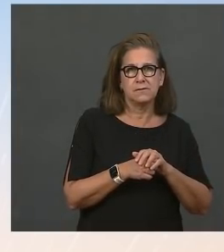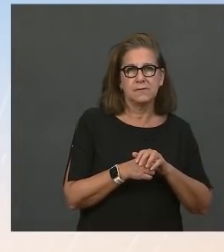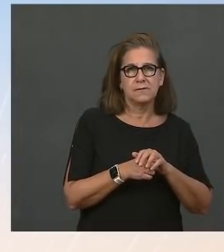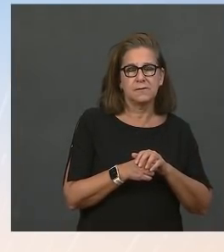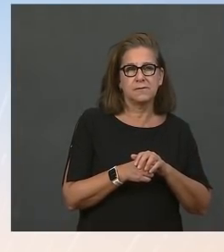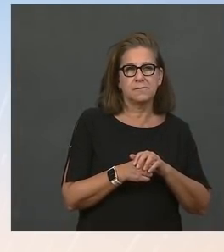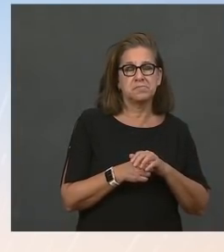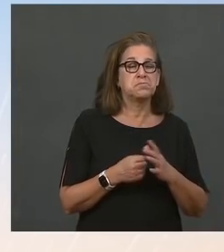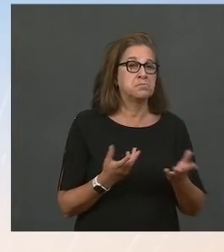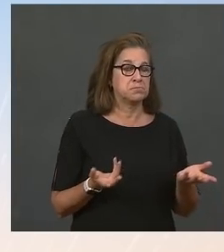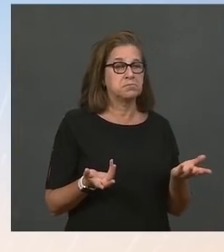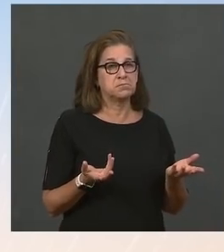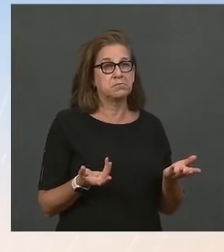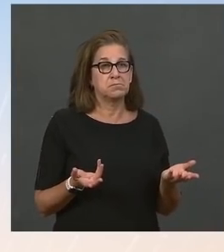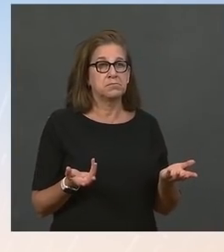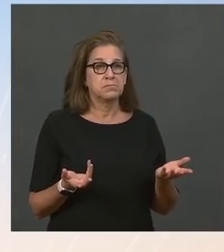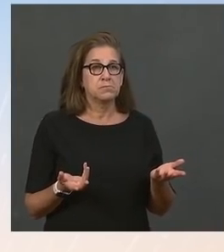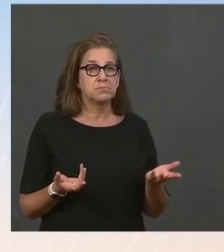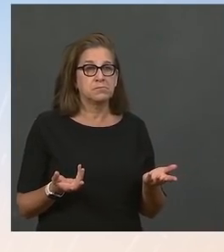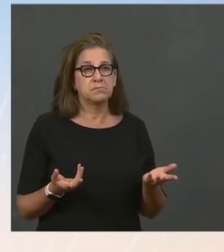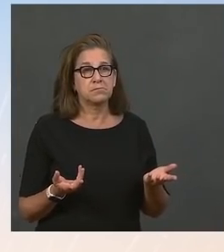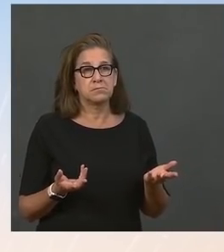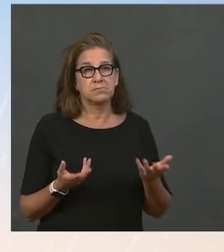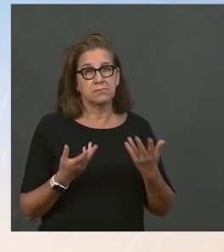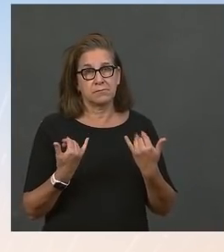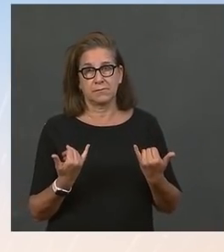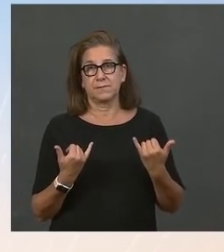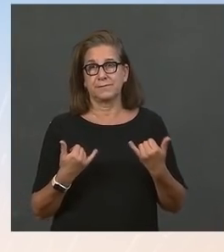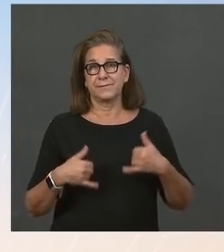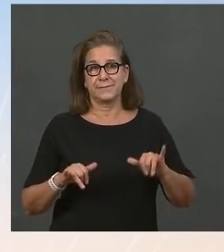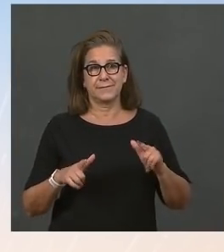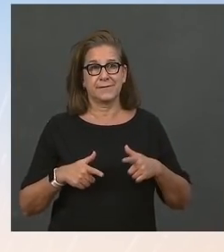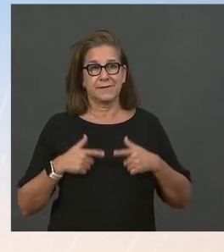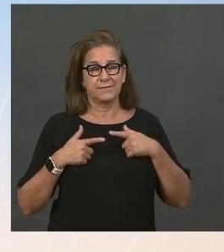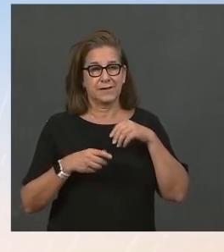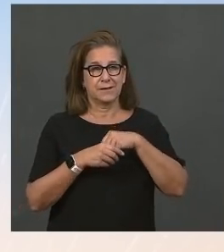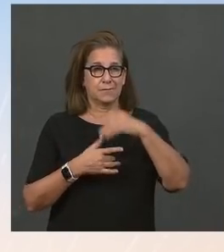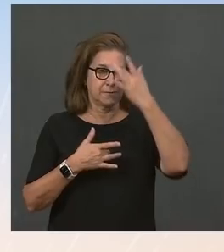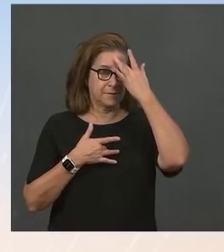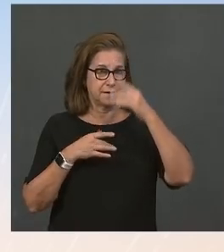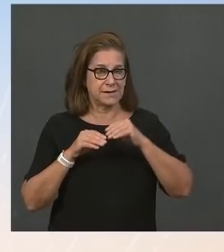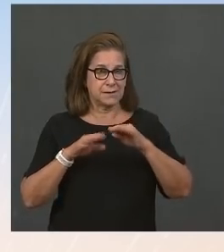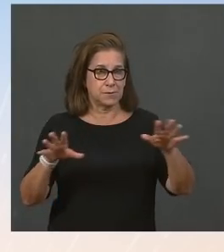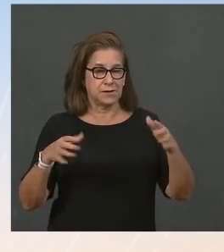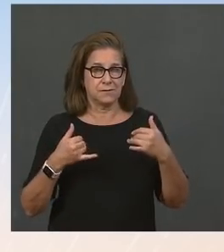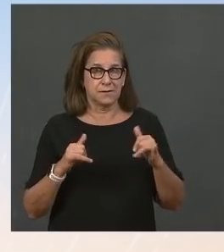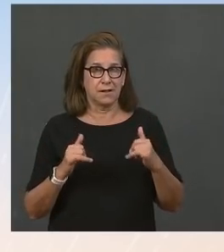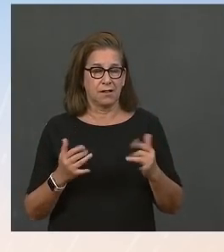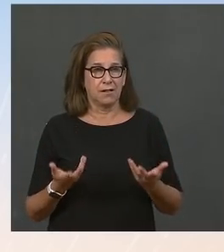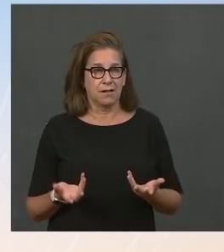We have certain requirements here, as well, among staff. And I think we don't have this size of numbers that we would all like to have in the East Room,